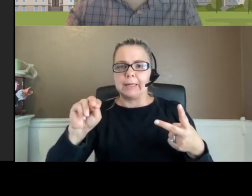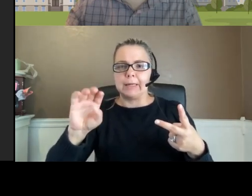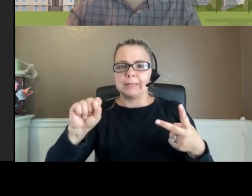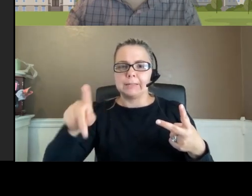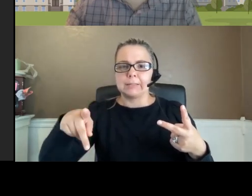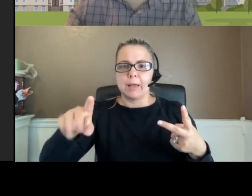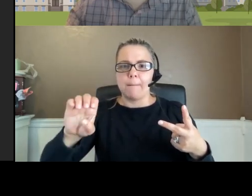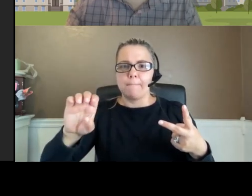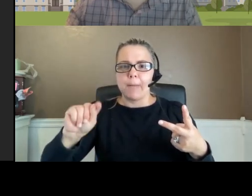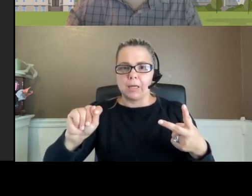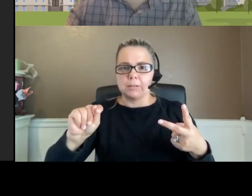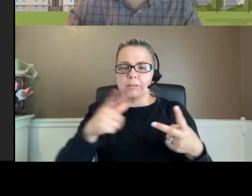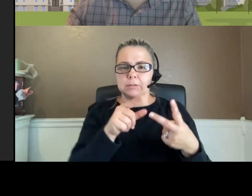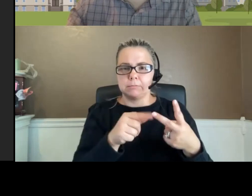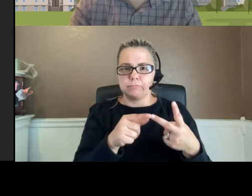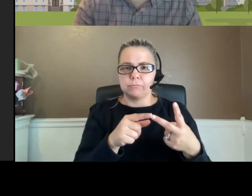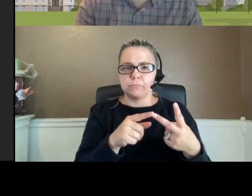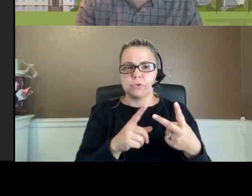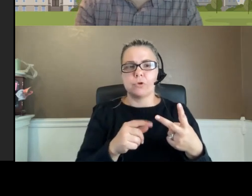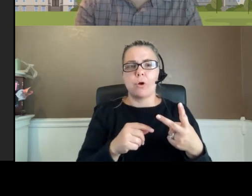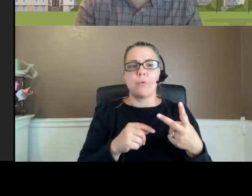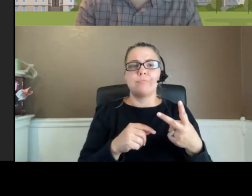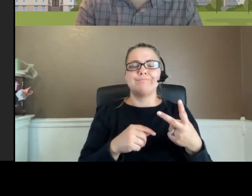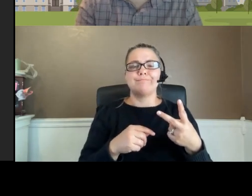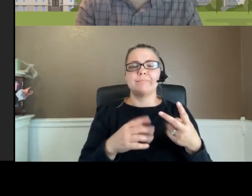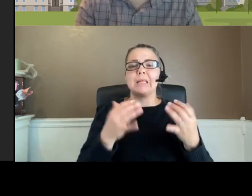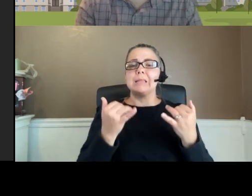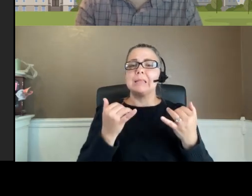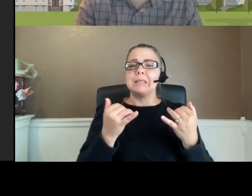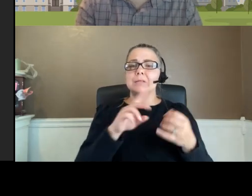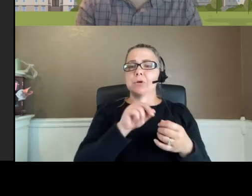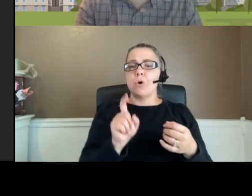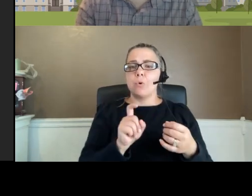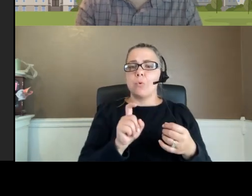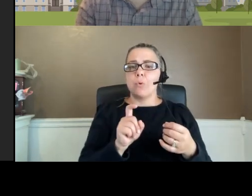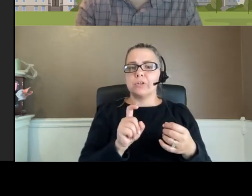where in the page? Those questions are questions that you can answer as you discover issues. So